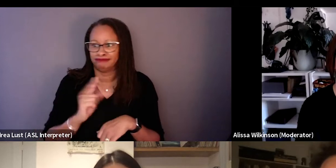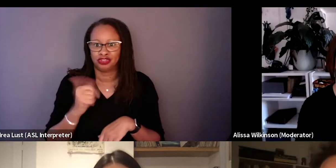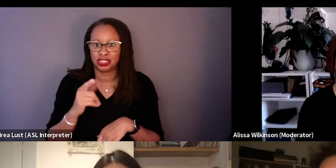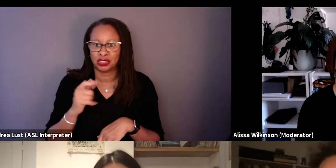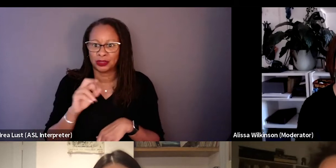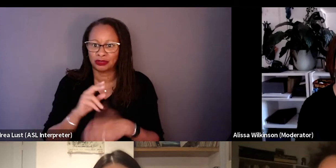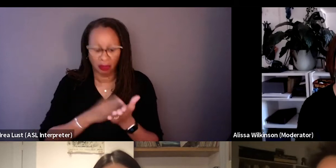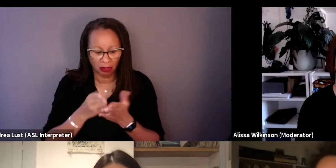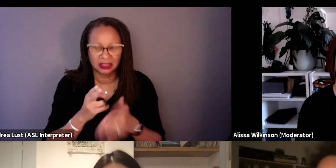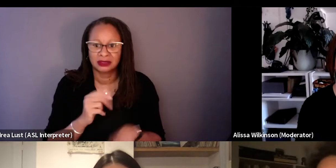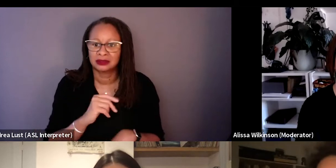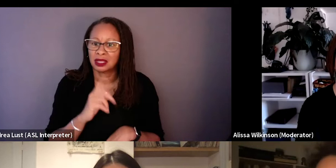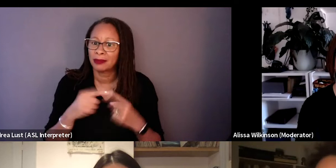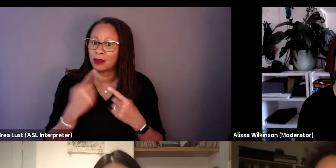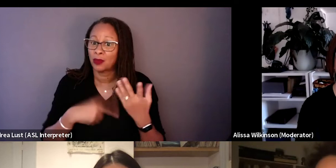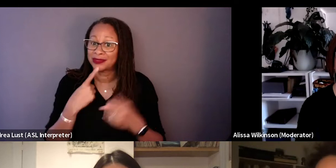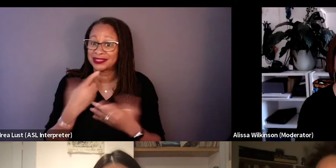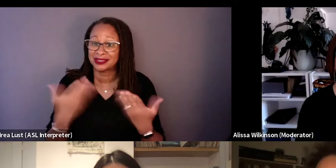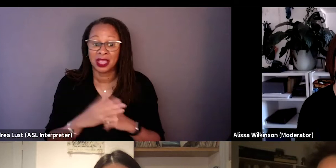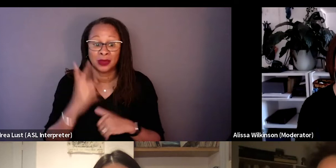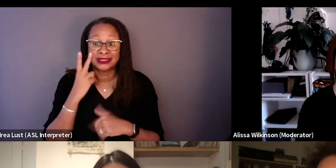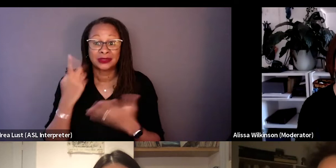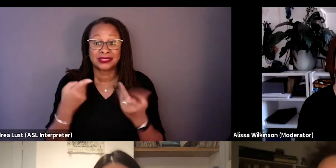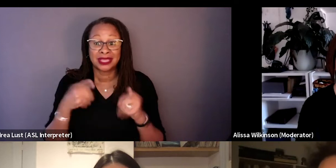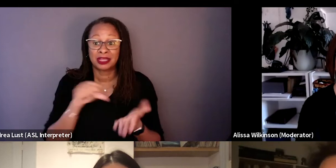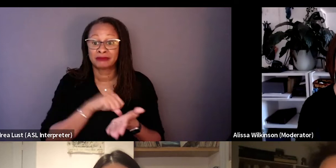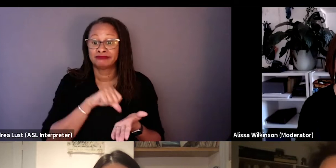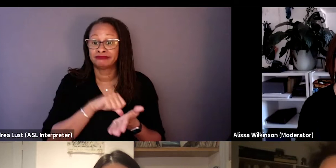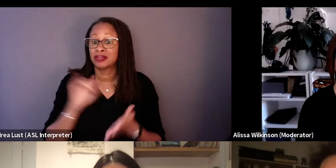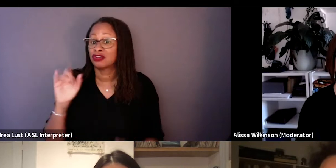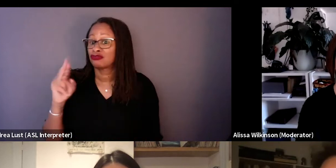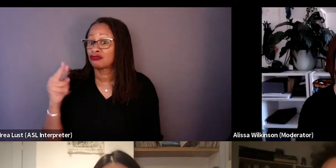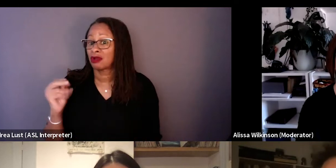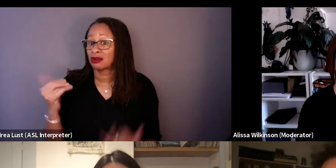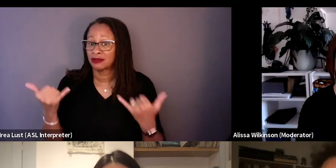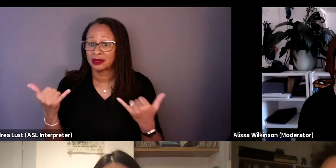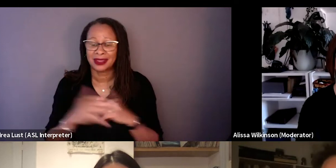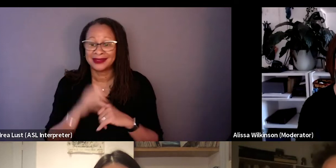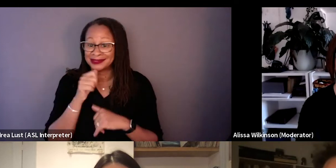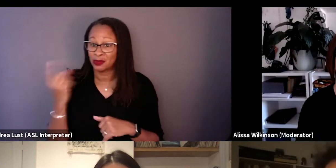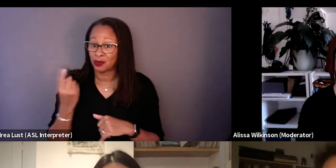And we see what's going on in Iran right now. And again, it's, it's, it's not only there, it's, it's, it's again,